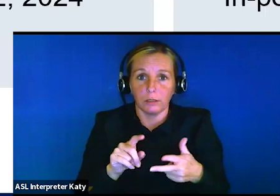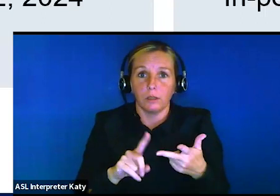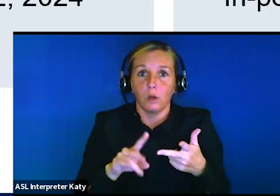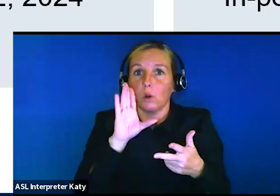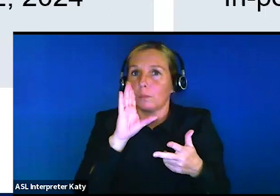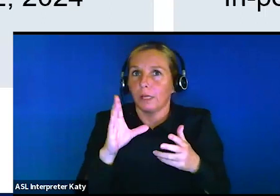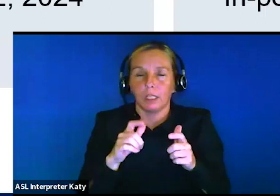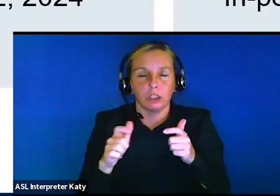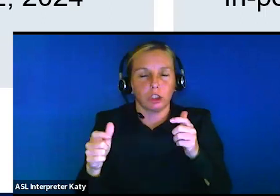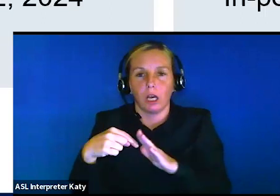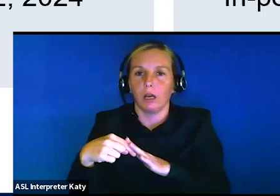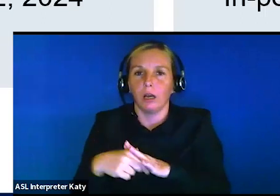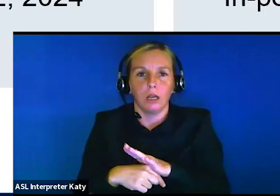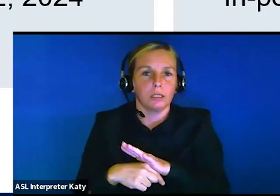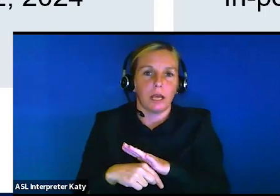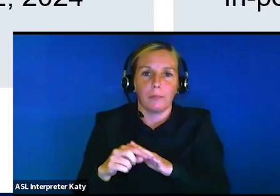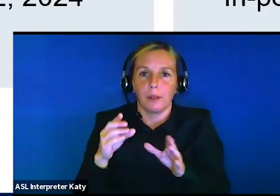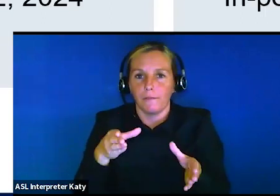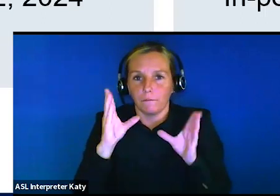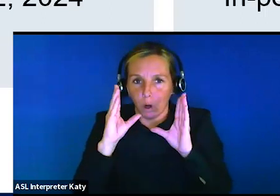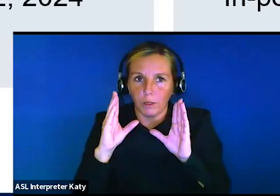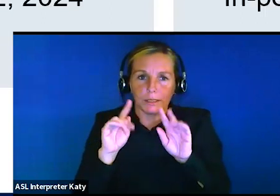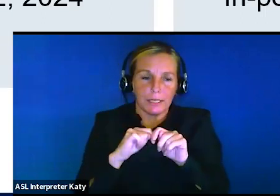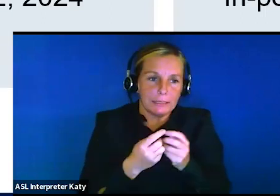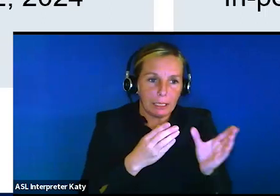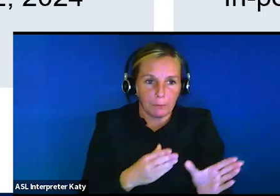focus on team planning, cohesion and strategic planning